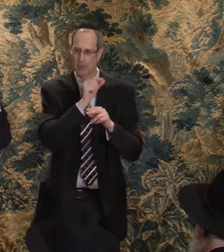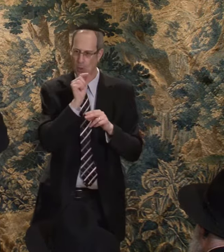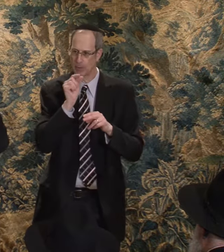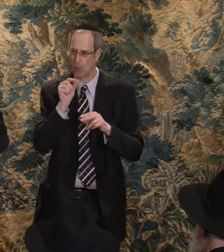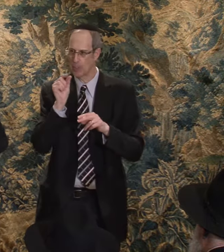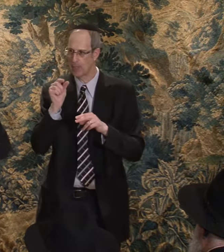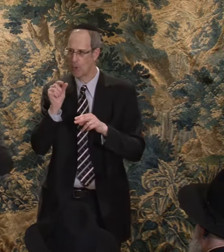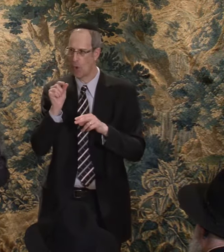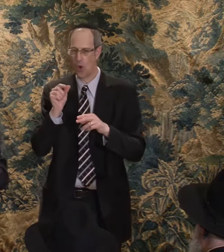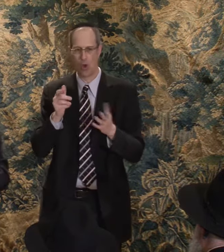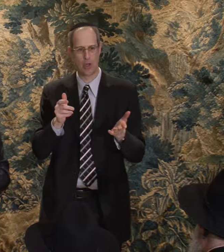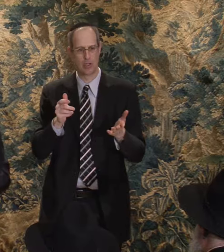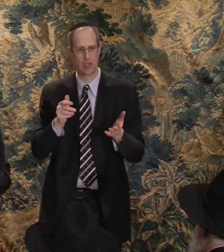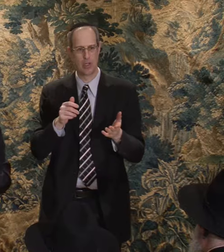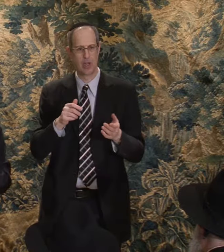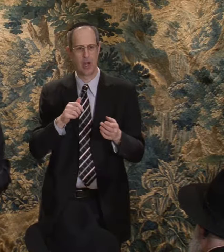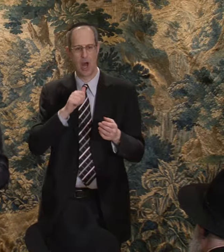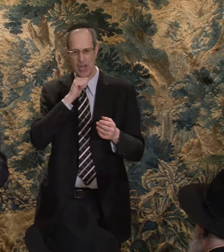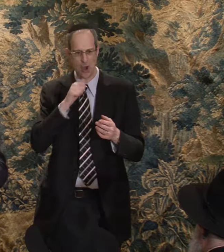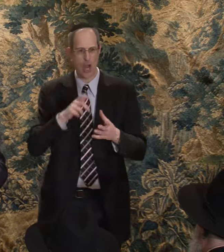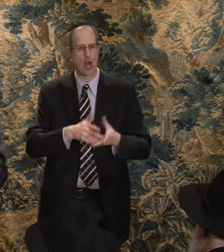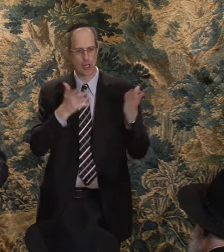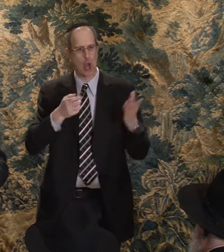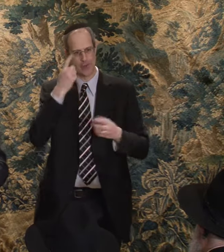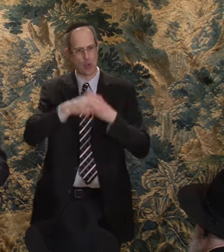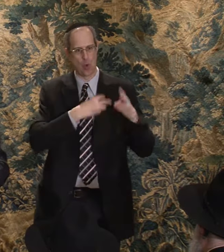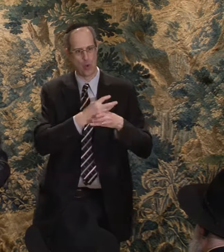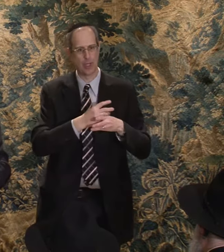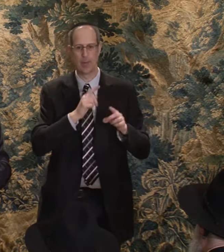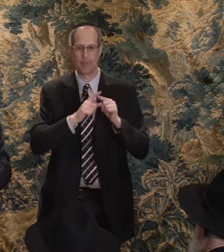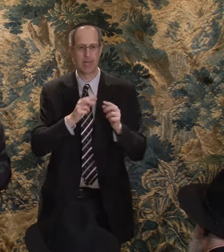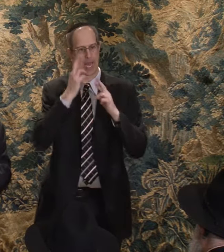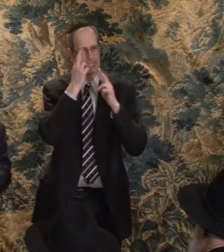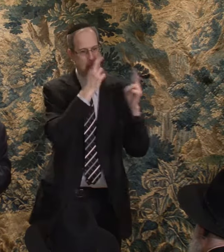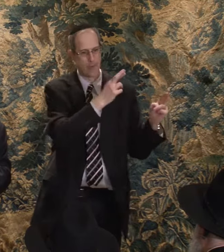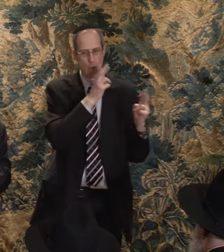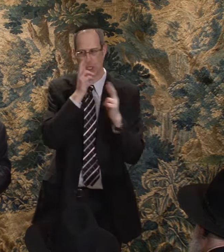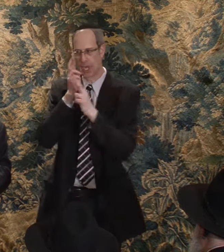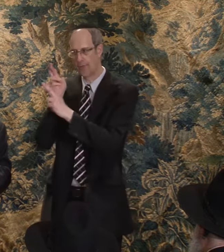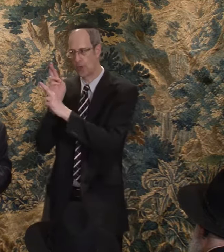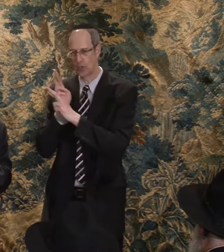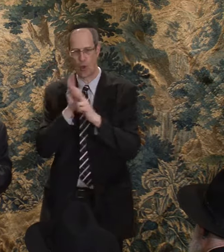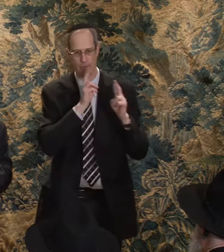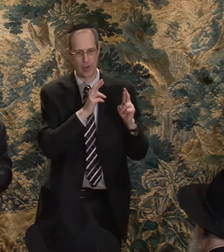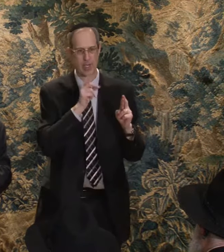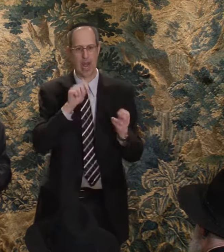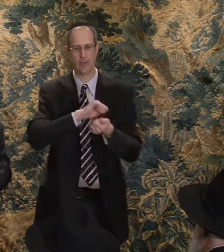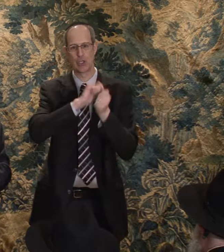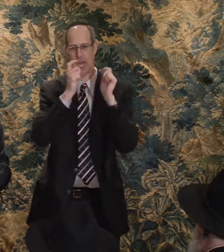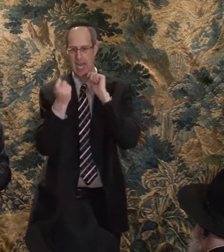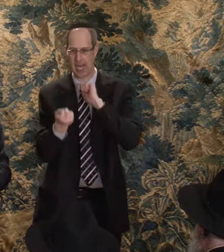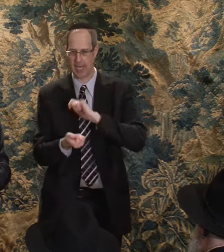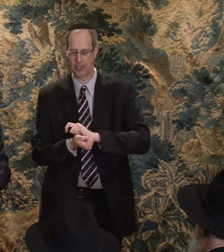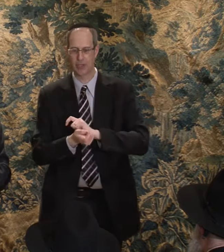on that burrow mission like them but that's covered zippers air that's how we have to change and when you change into small things